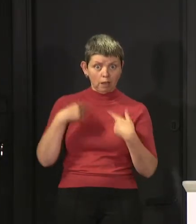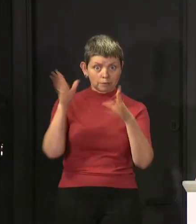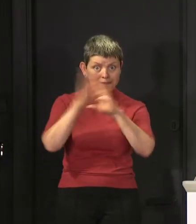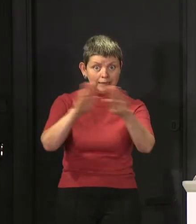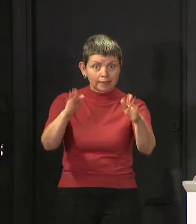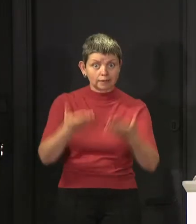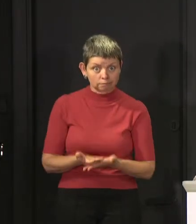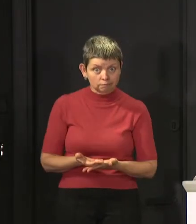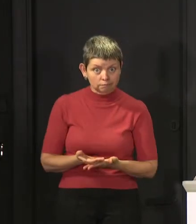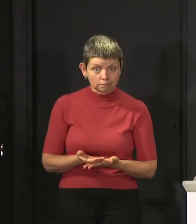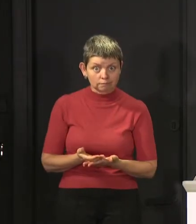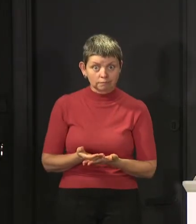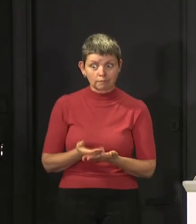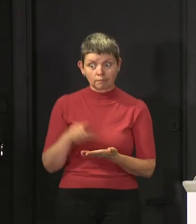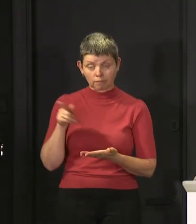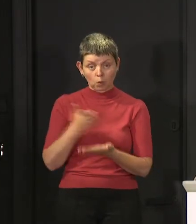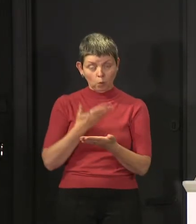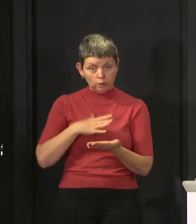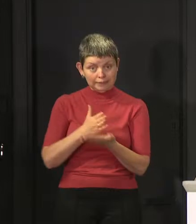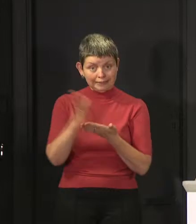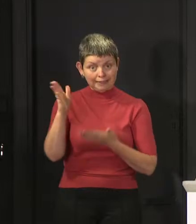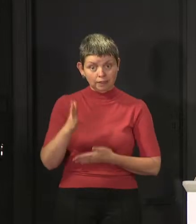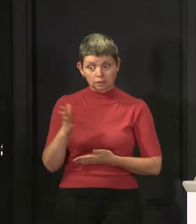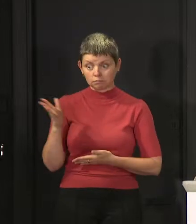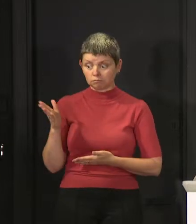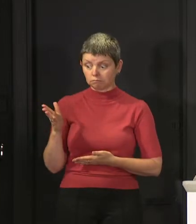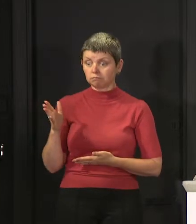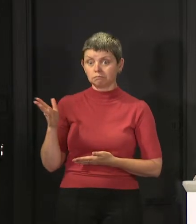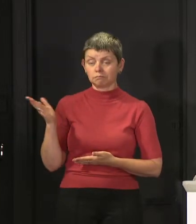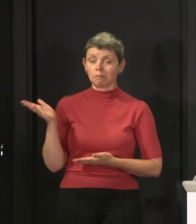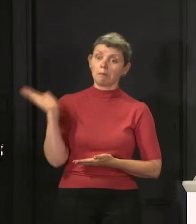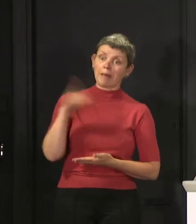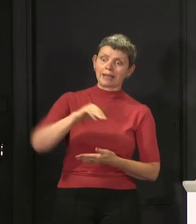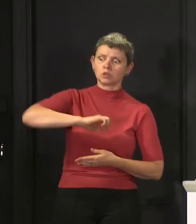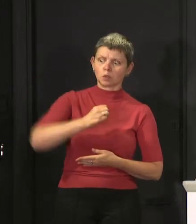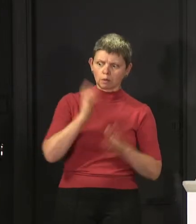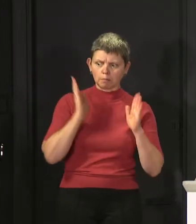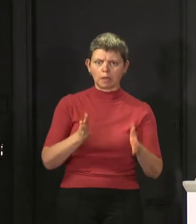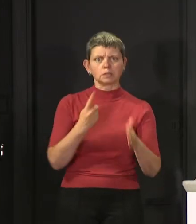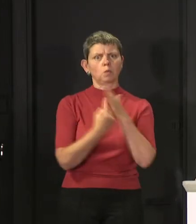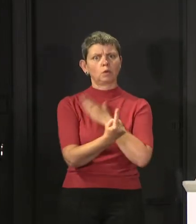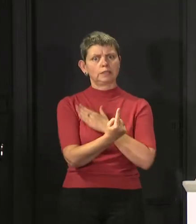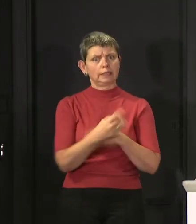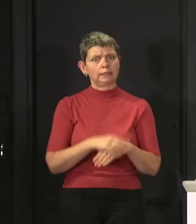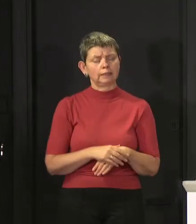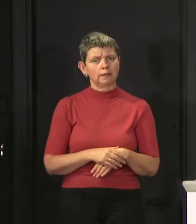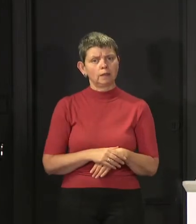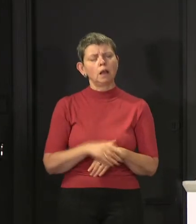be very clear about that. So we will come to a decision on these issues as soon as we